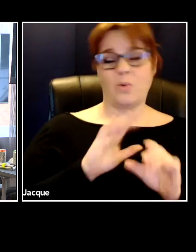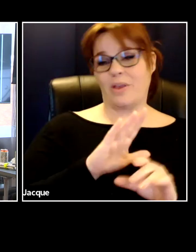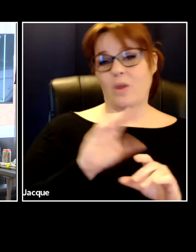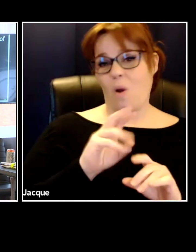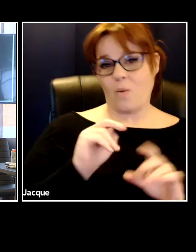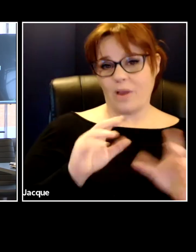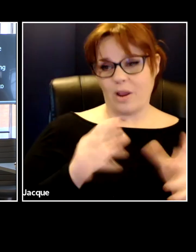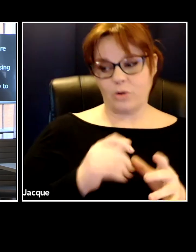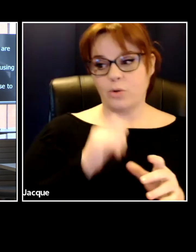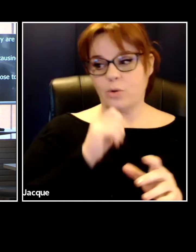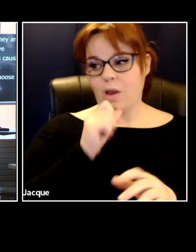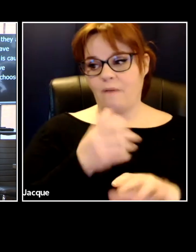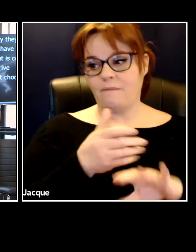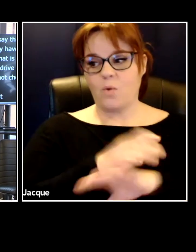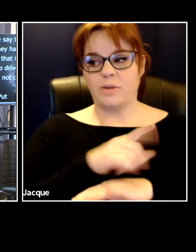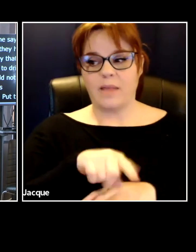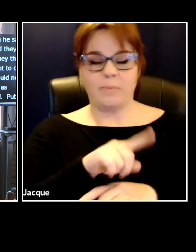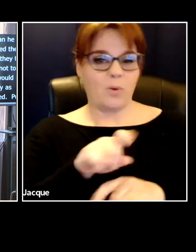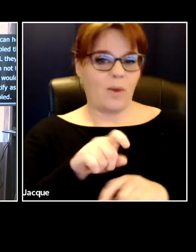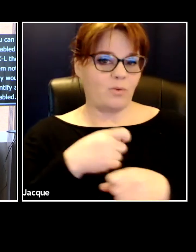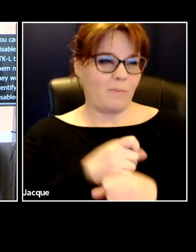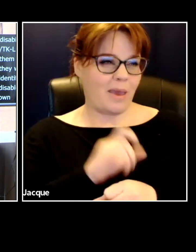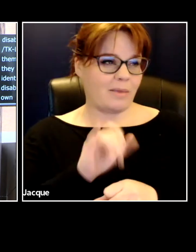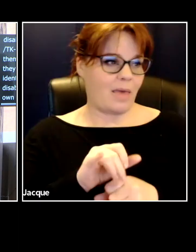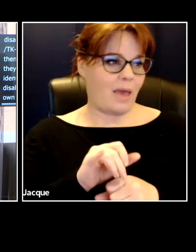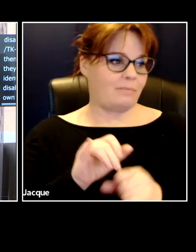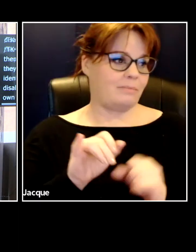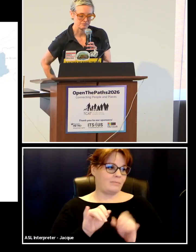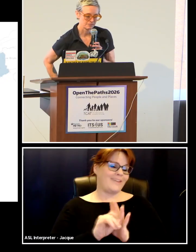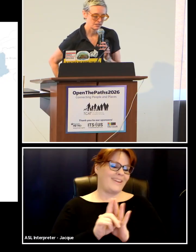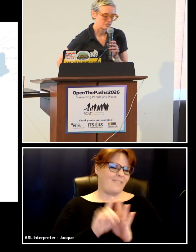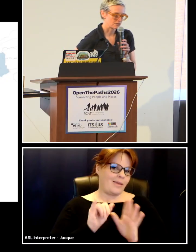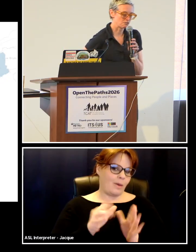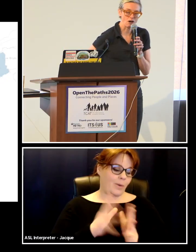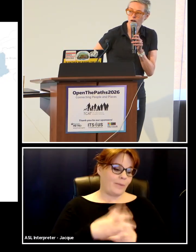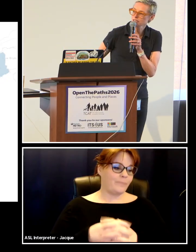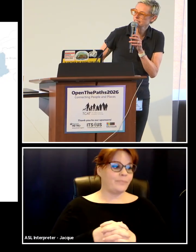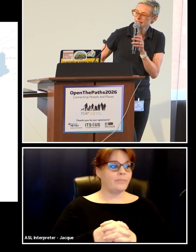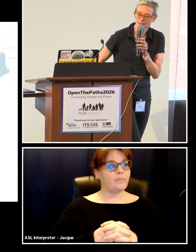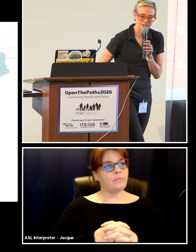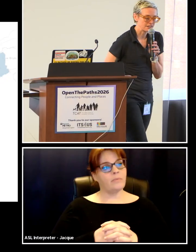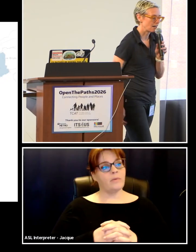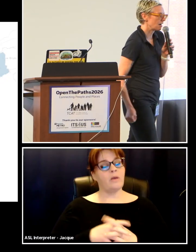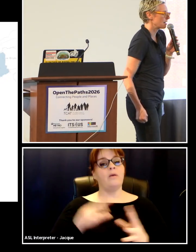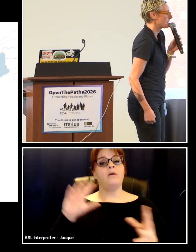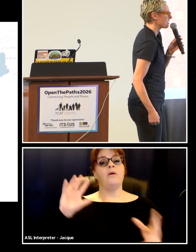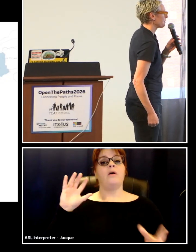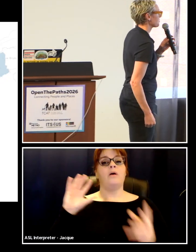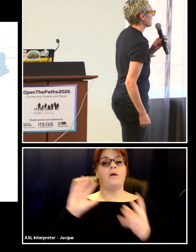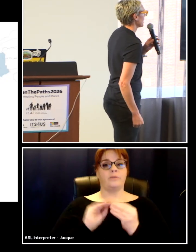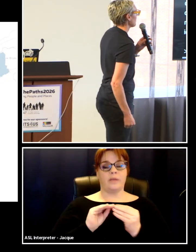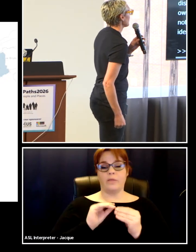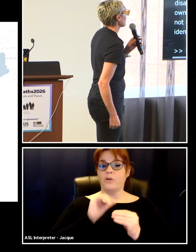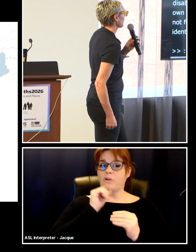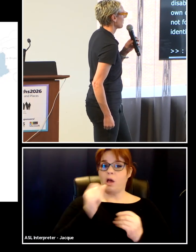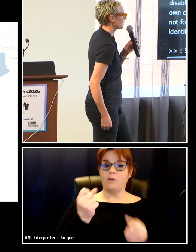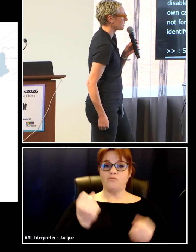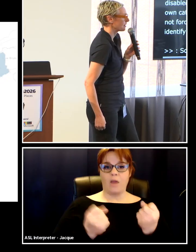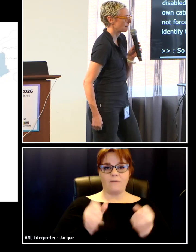to have to make that um to identify that way. So altogether uh non-drivers make up about a third of